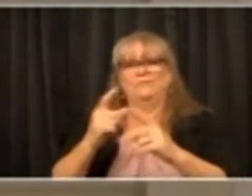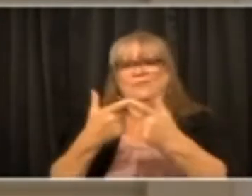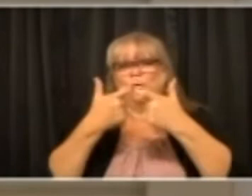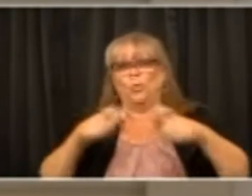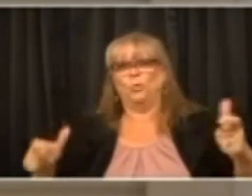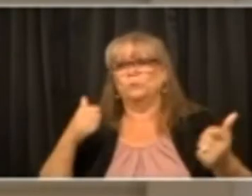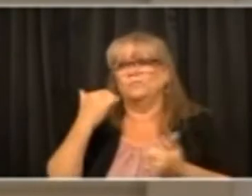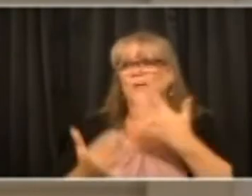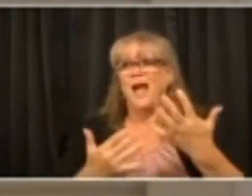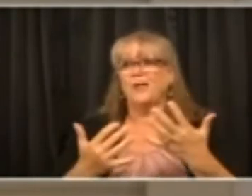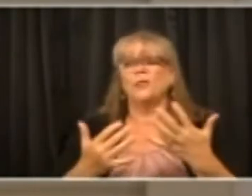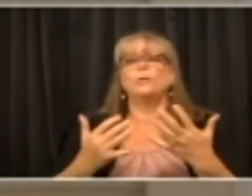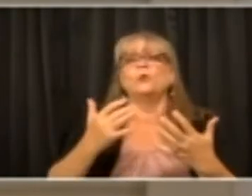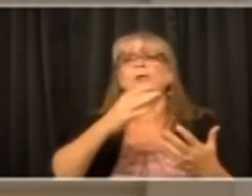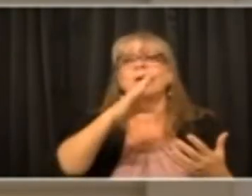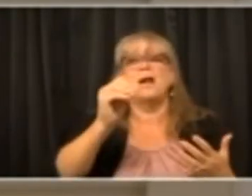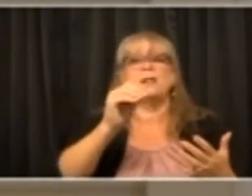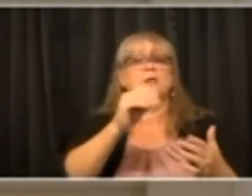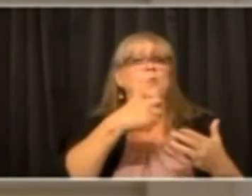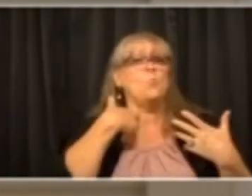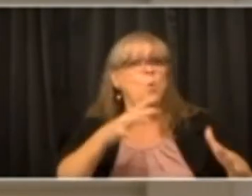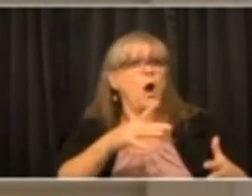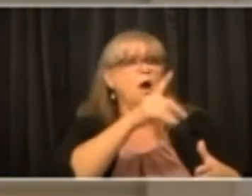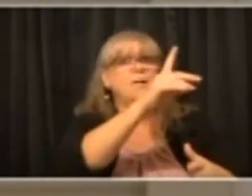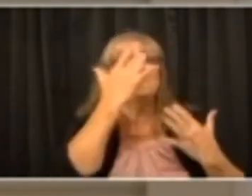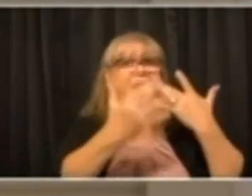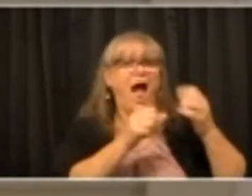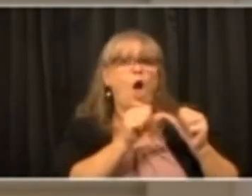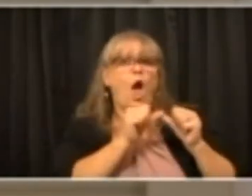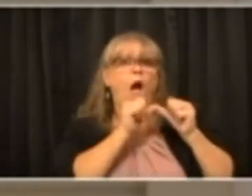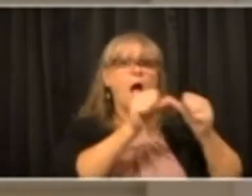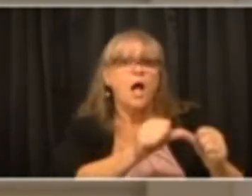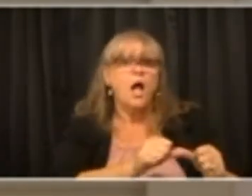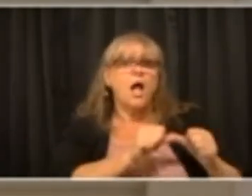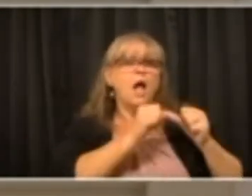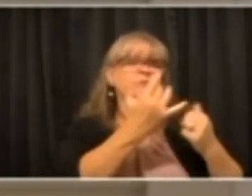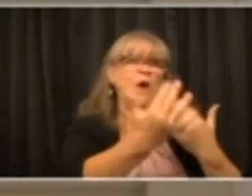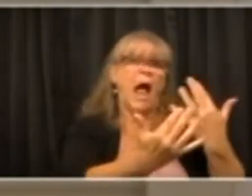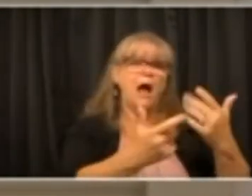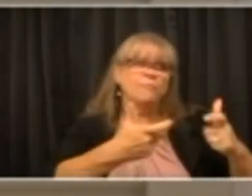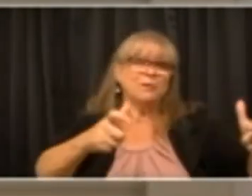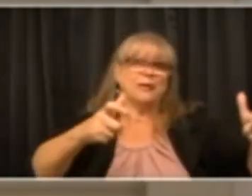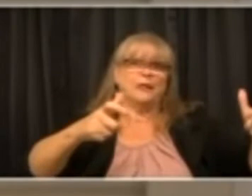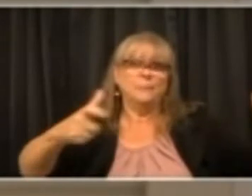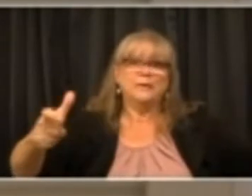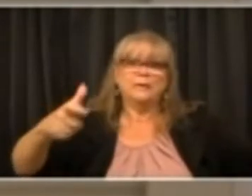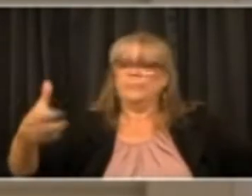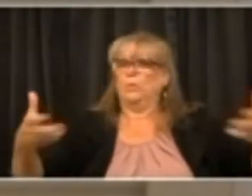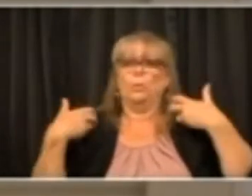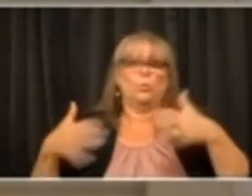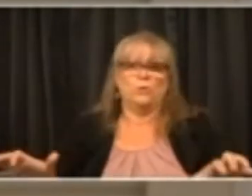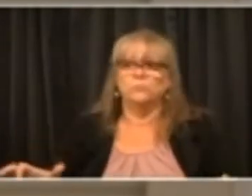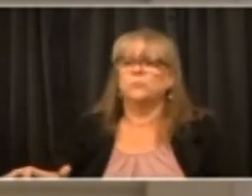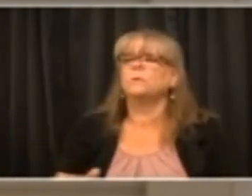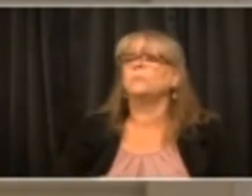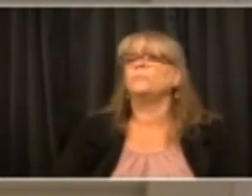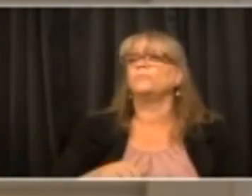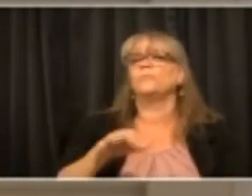in that effort we've actually encountered and detected 68 fires that were previously undetected in this calendar year